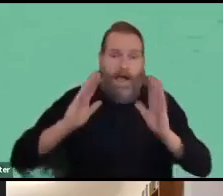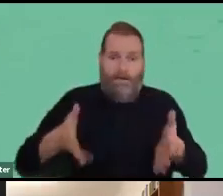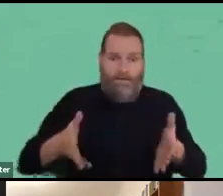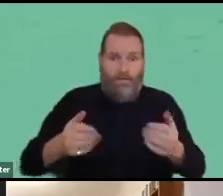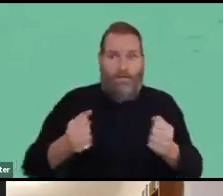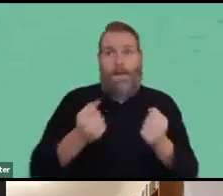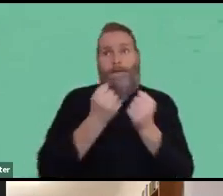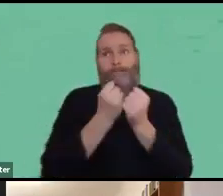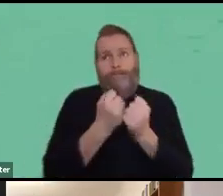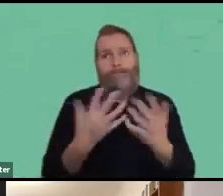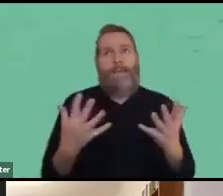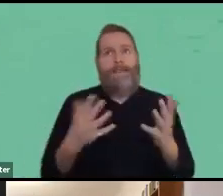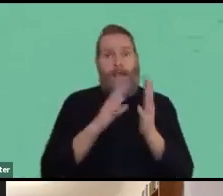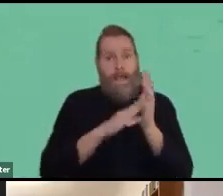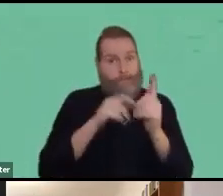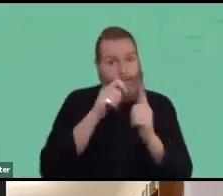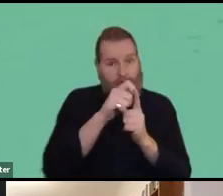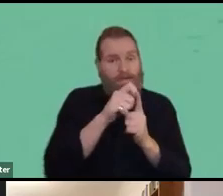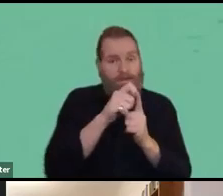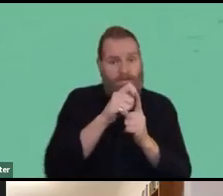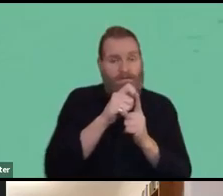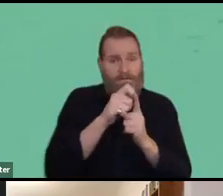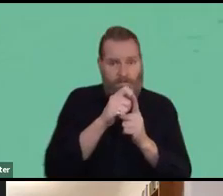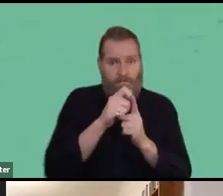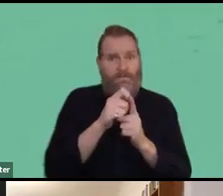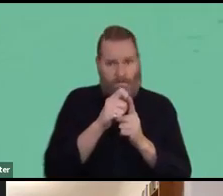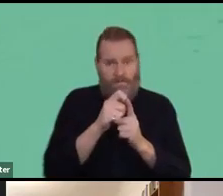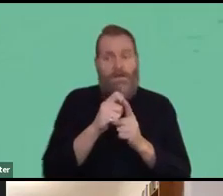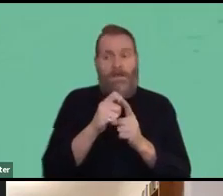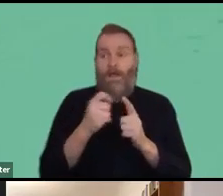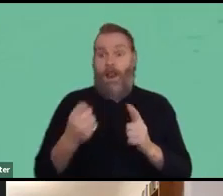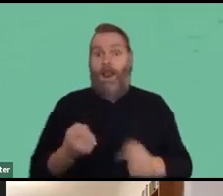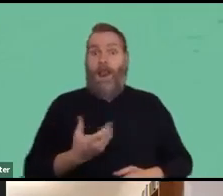particularly on the Labour benches who will absolutely take this forward in every way we can